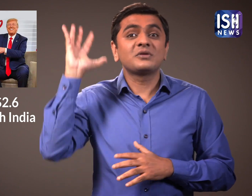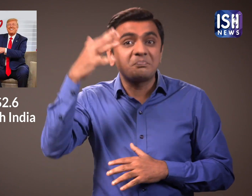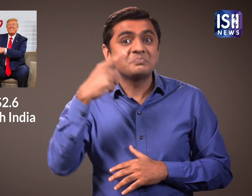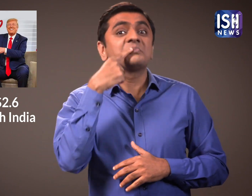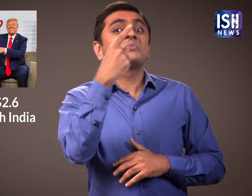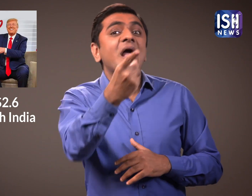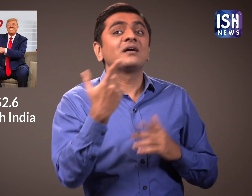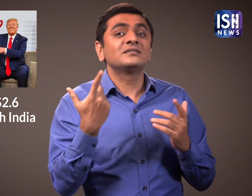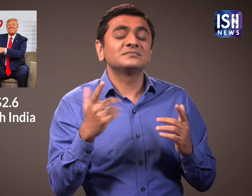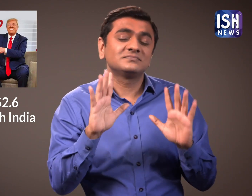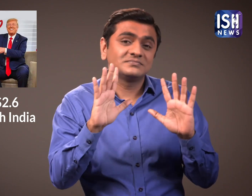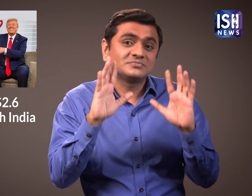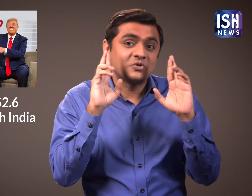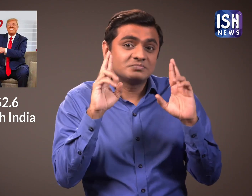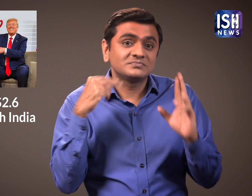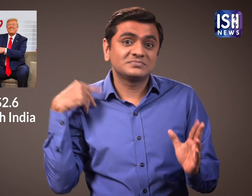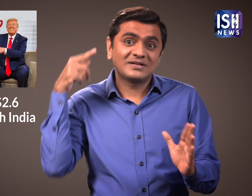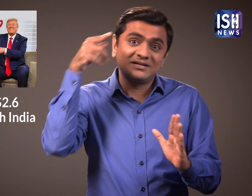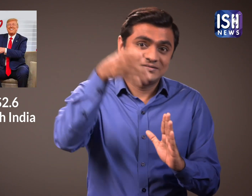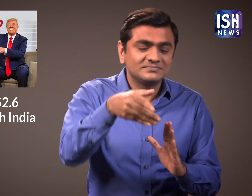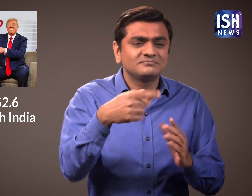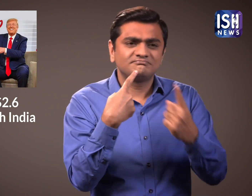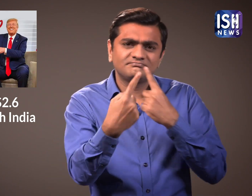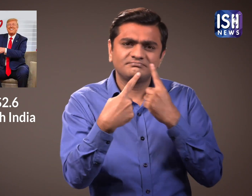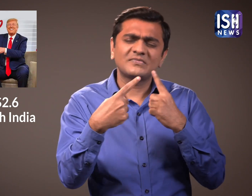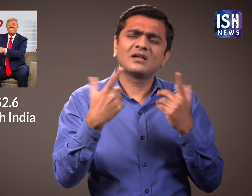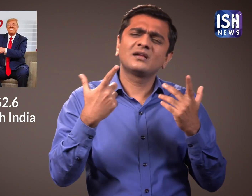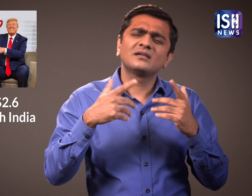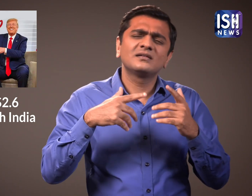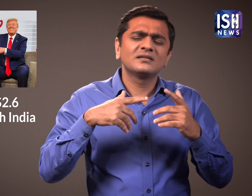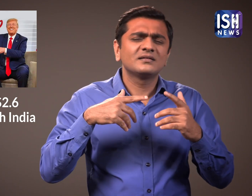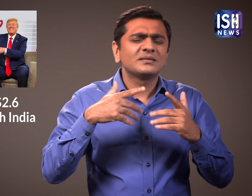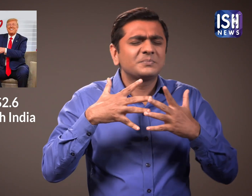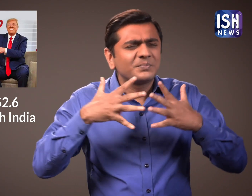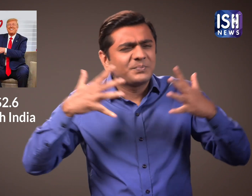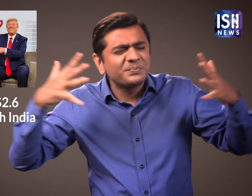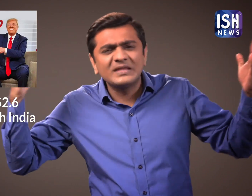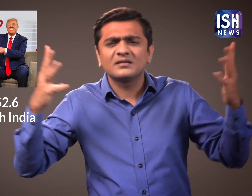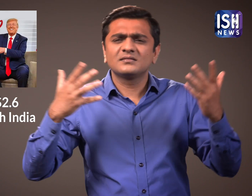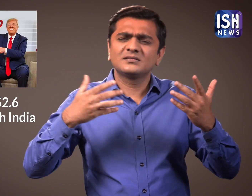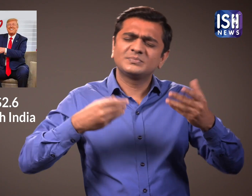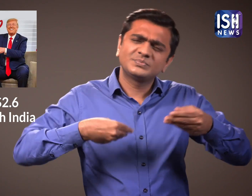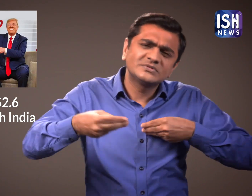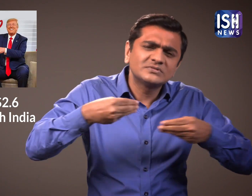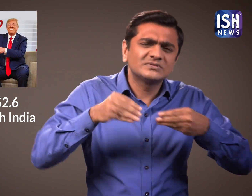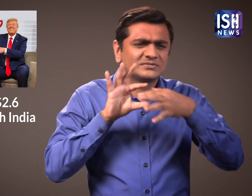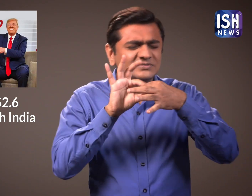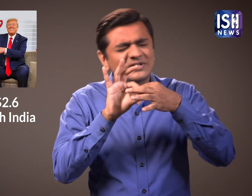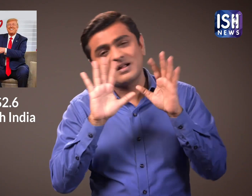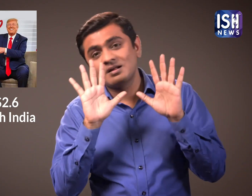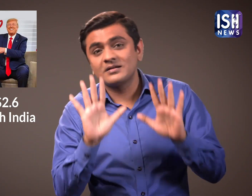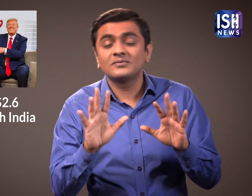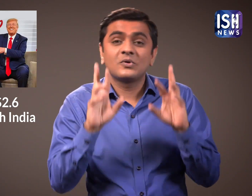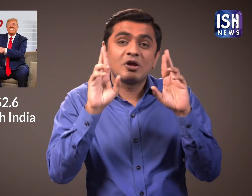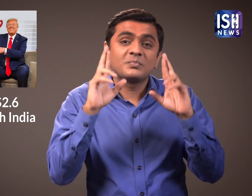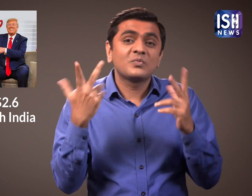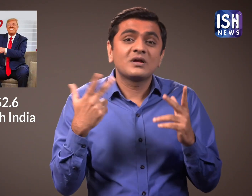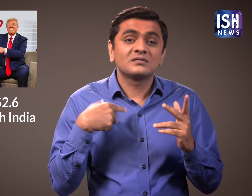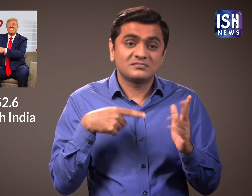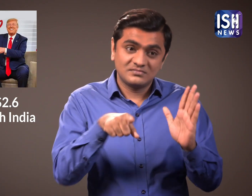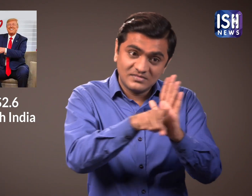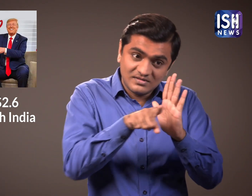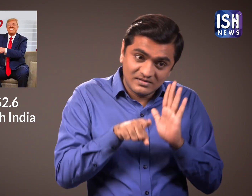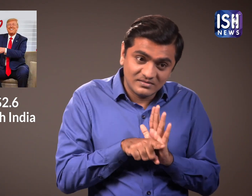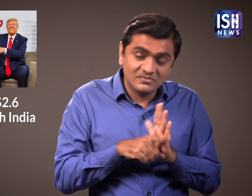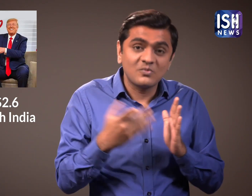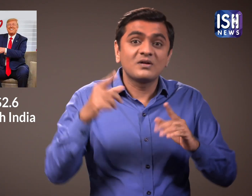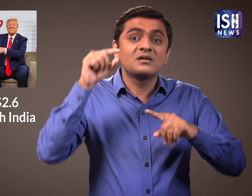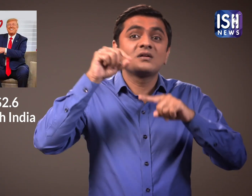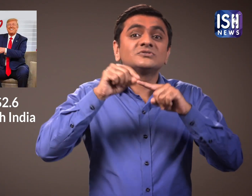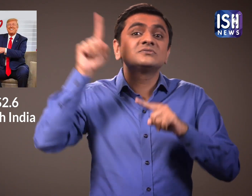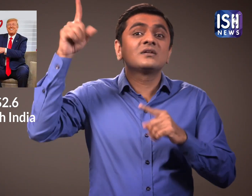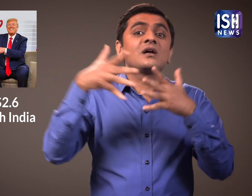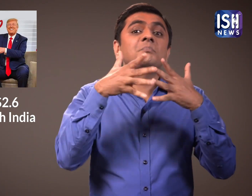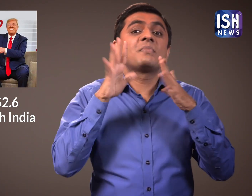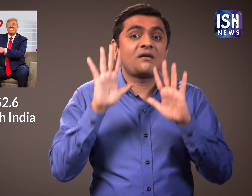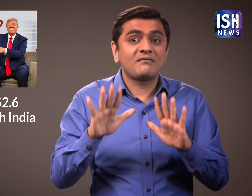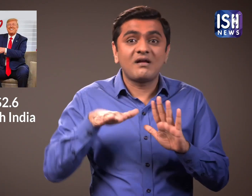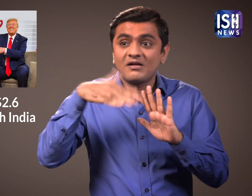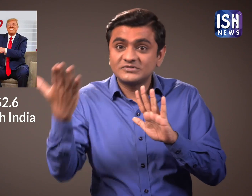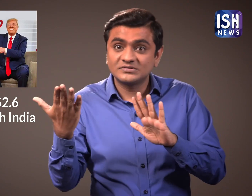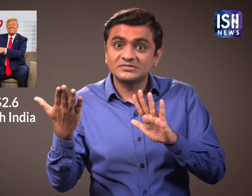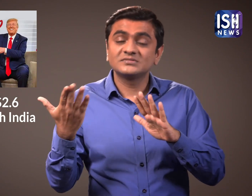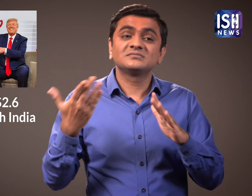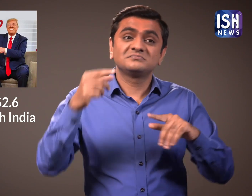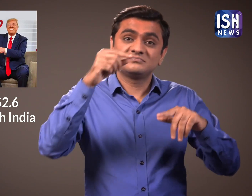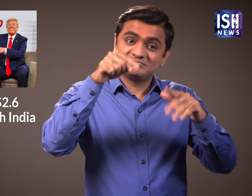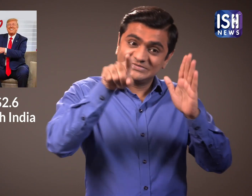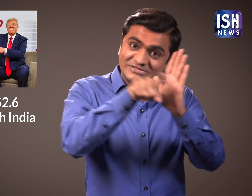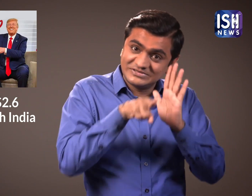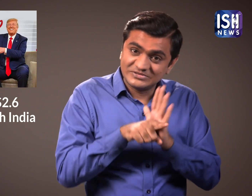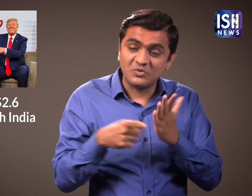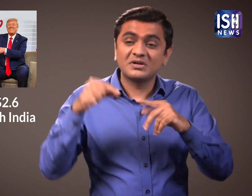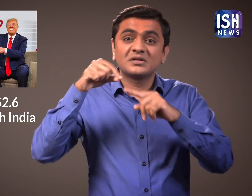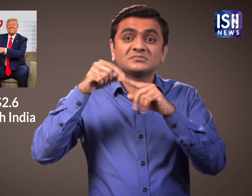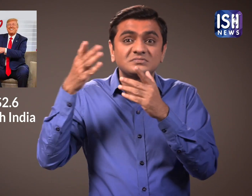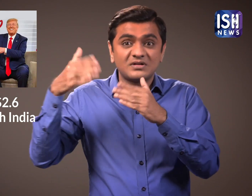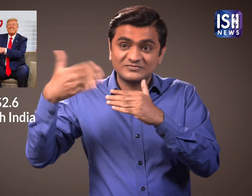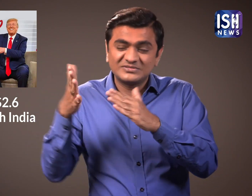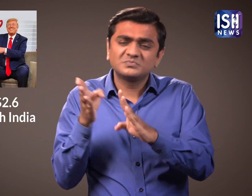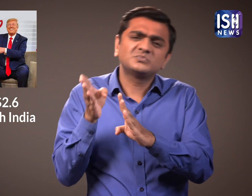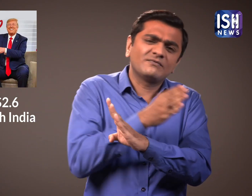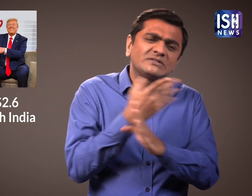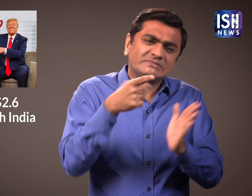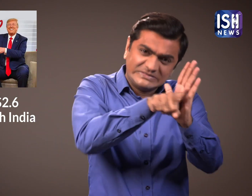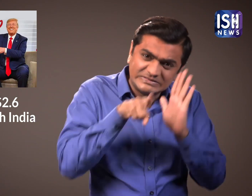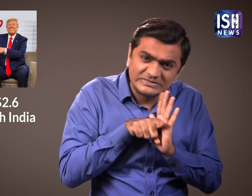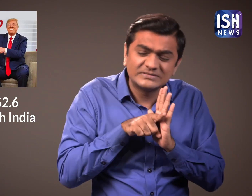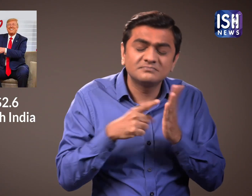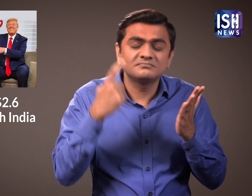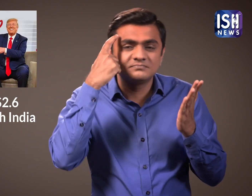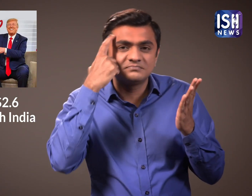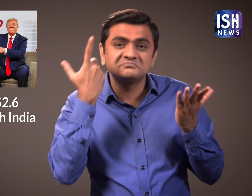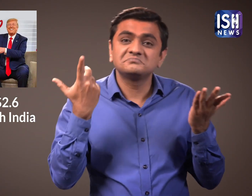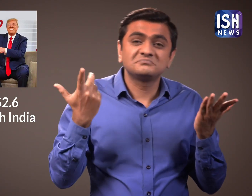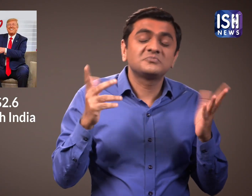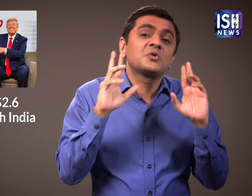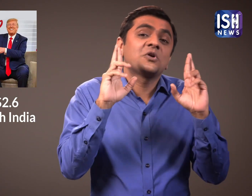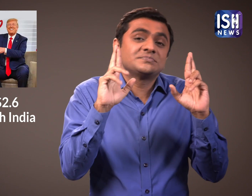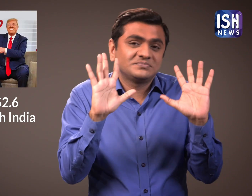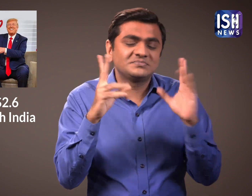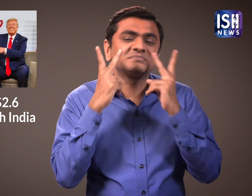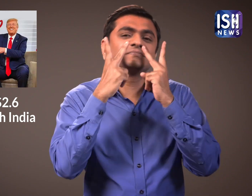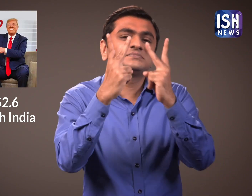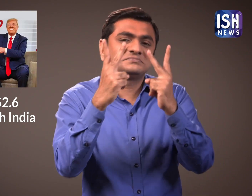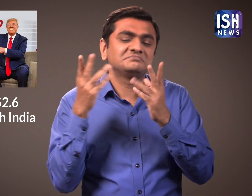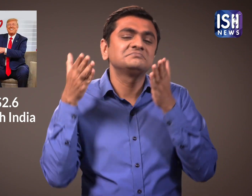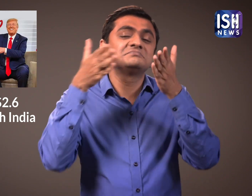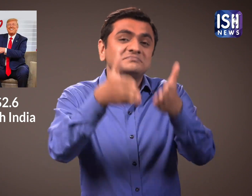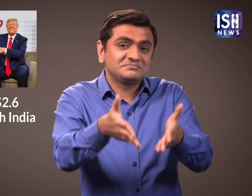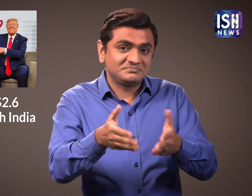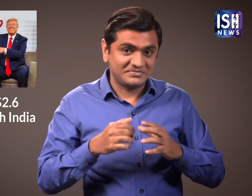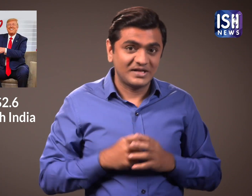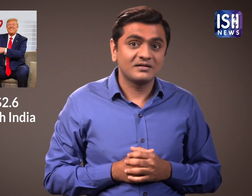Trump said that, 'We’re doing a very big trade deal with India. I don’t know if it’ll be done before the election,”